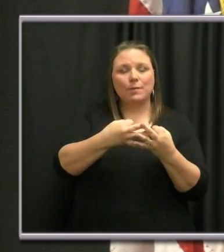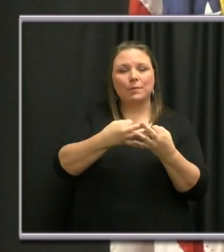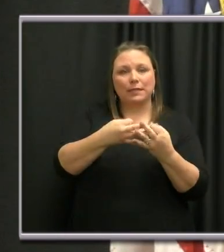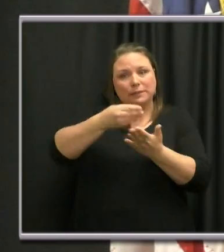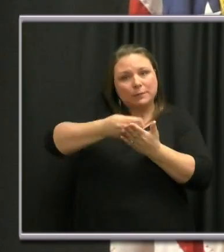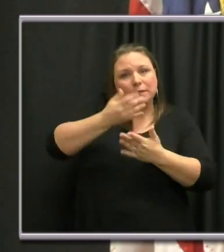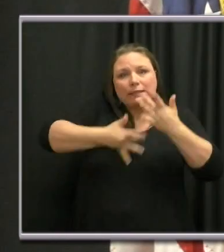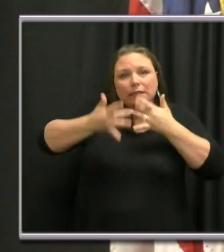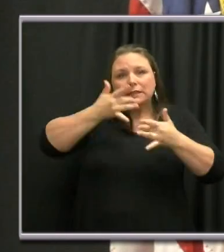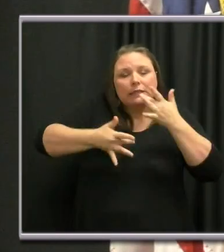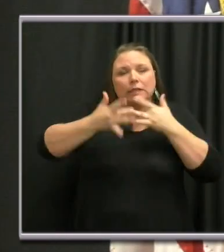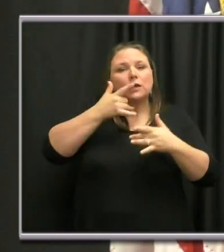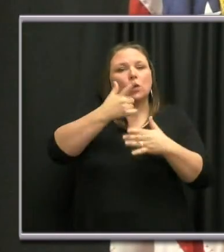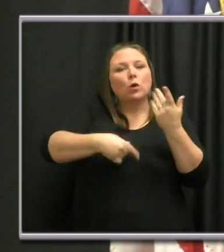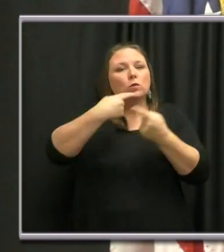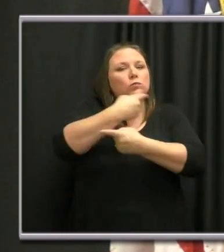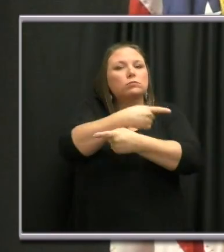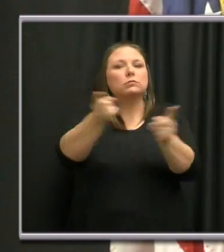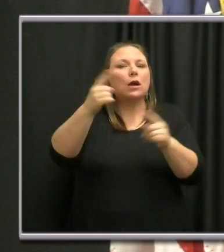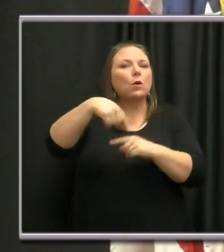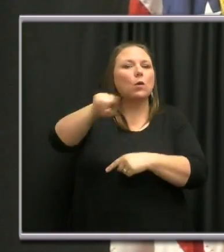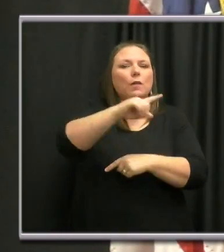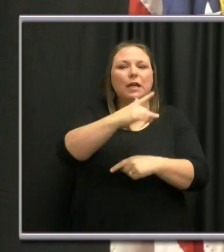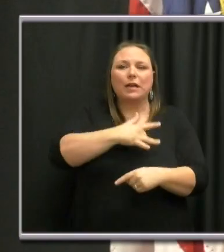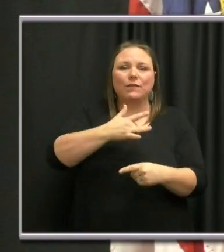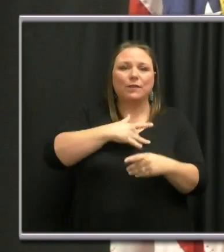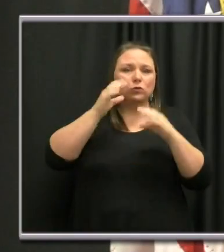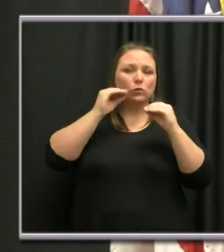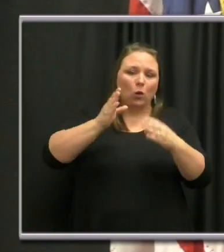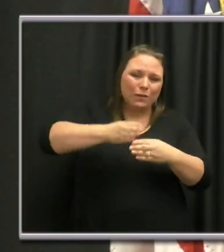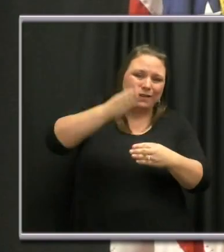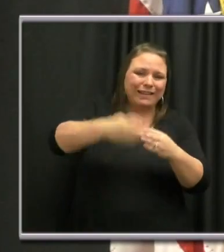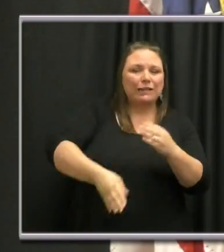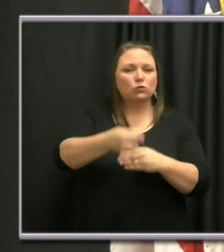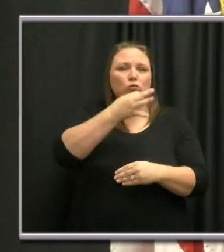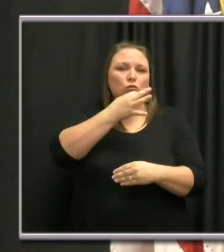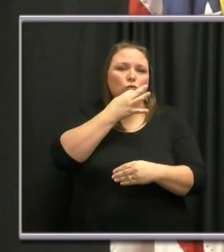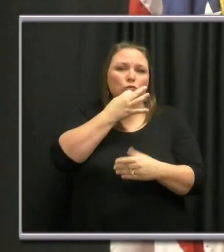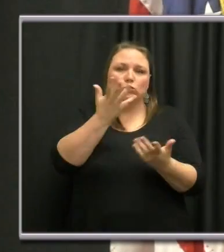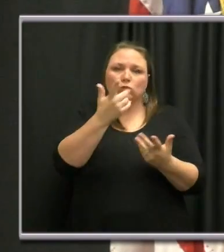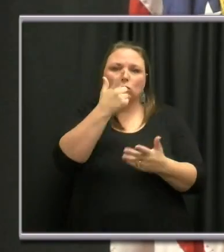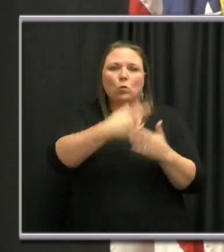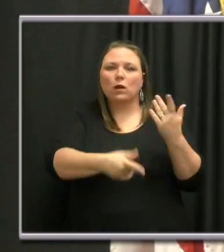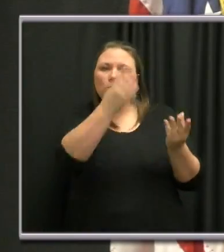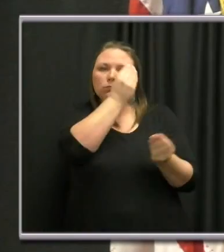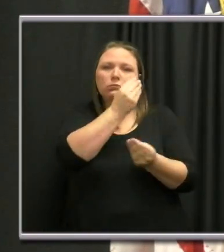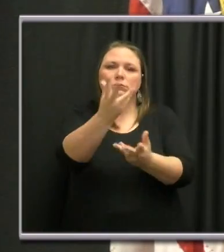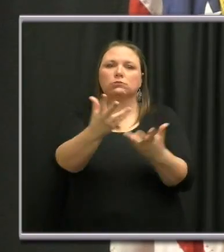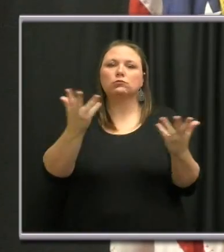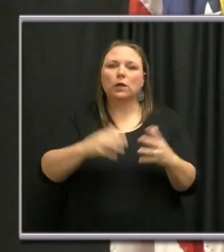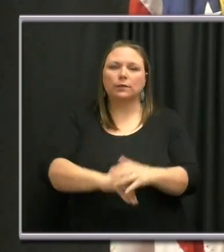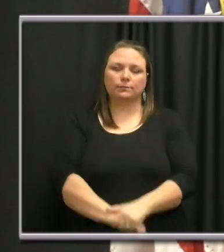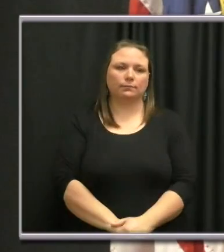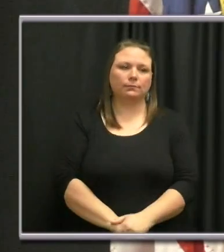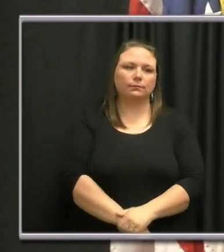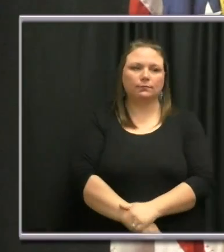TO FEED THEIR FAMILIES WHAT CAN YOU SAY TO THEM AS THEIR